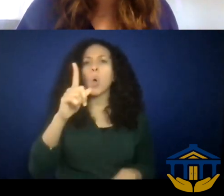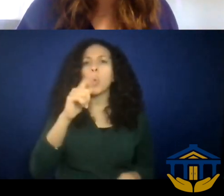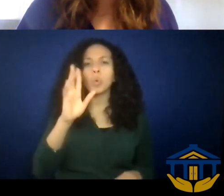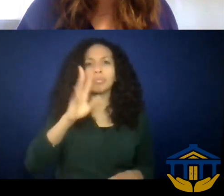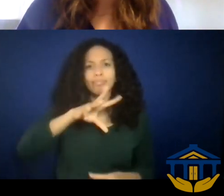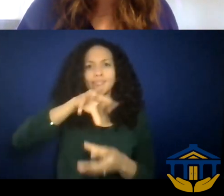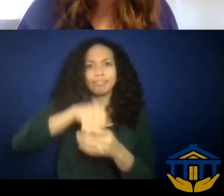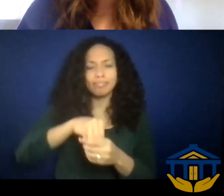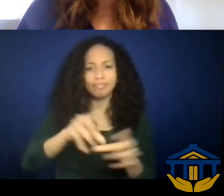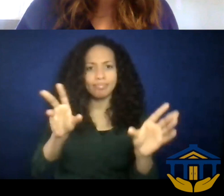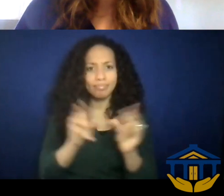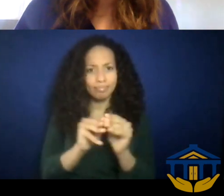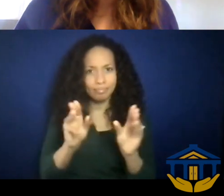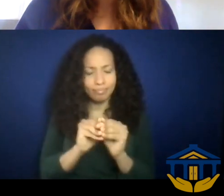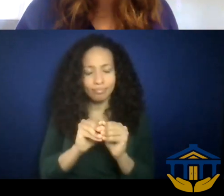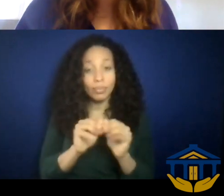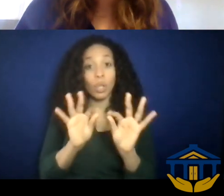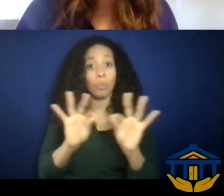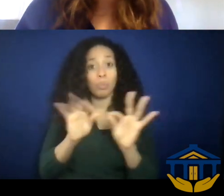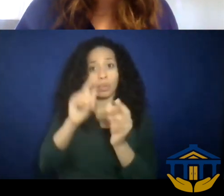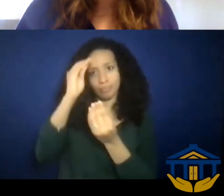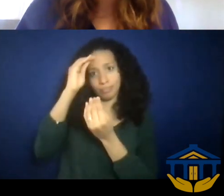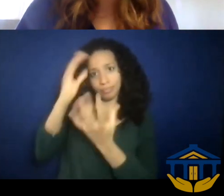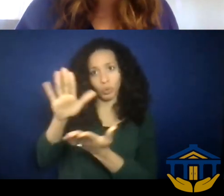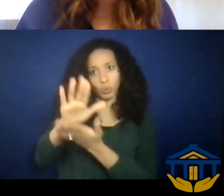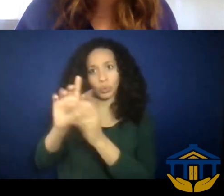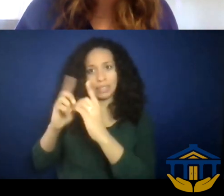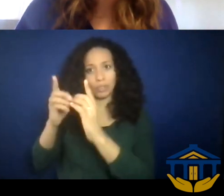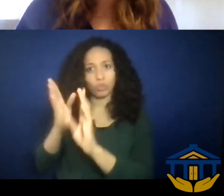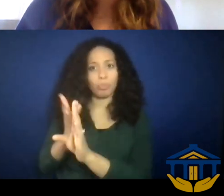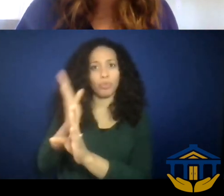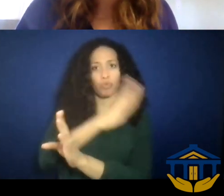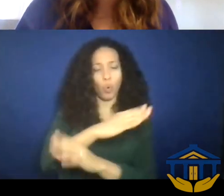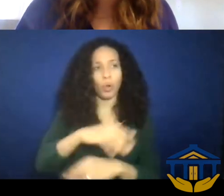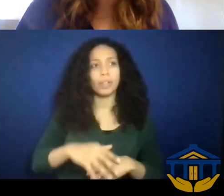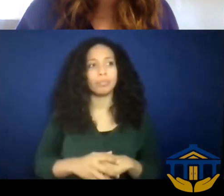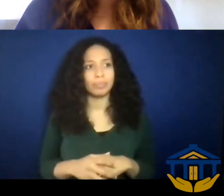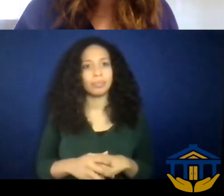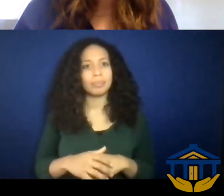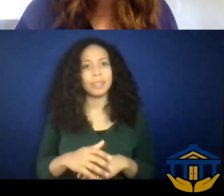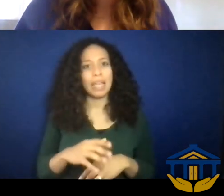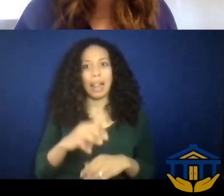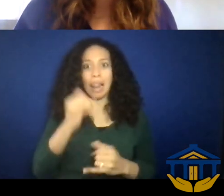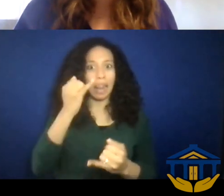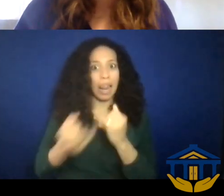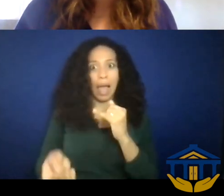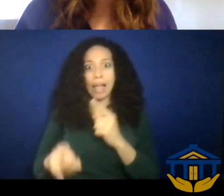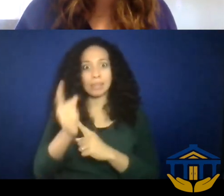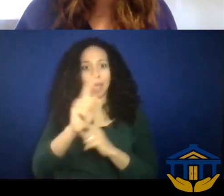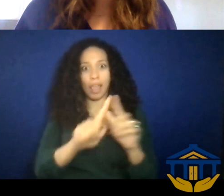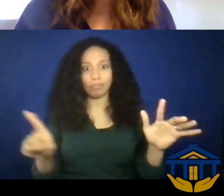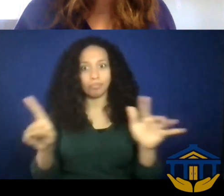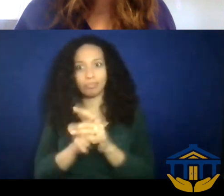ahead of time. Definitely better to not have surprises. Sometimes I have parents say to me